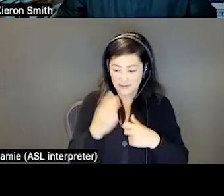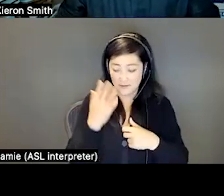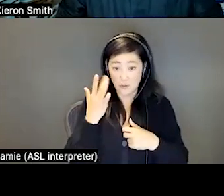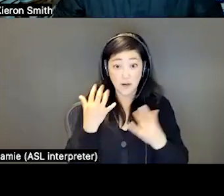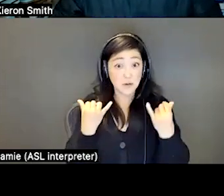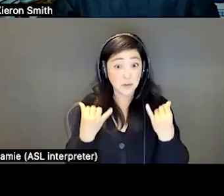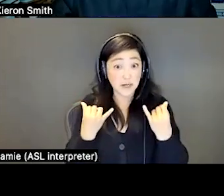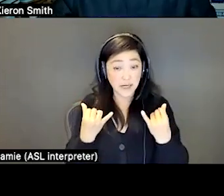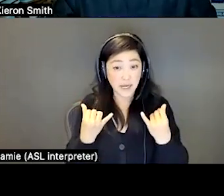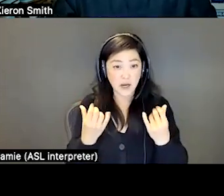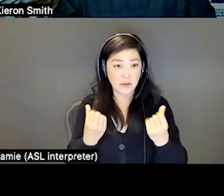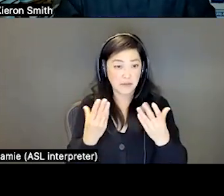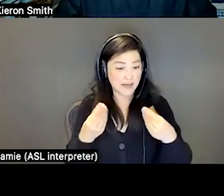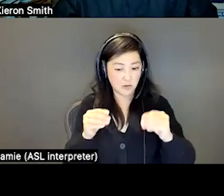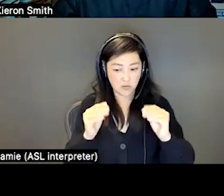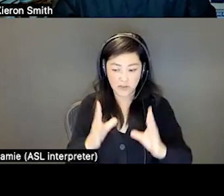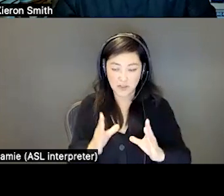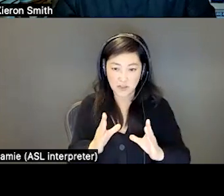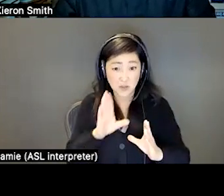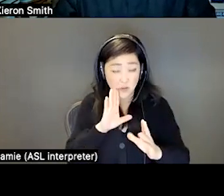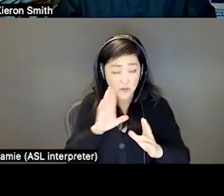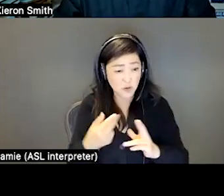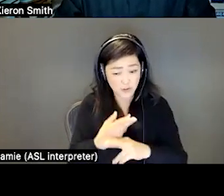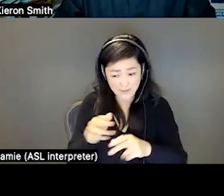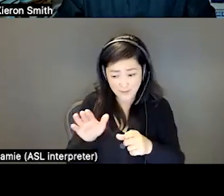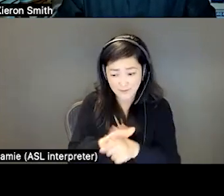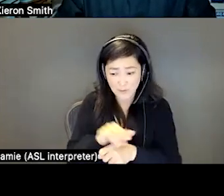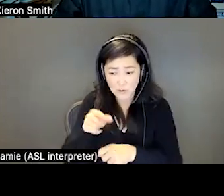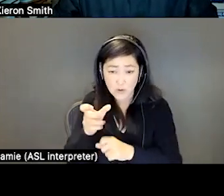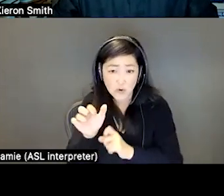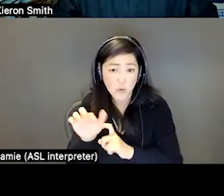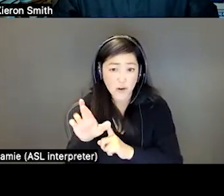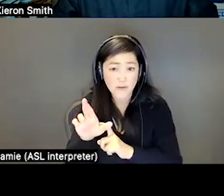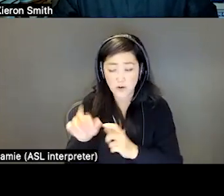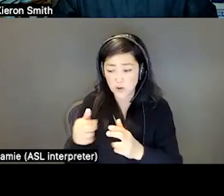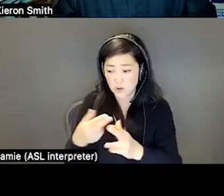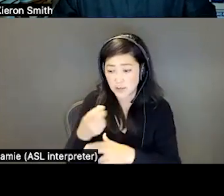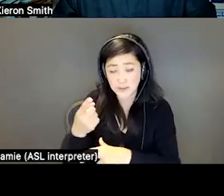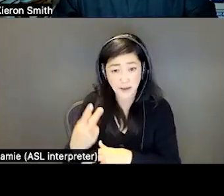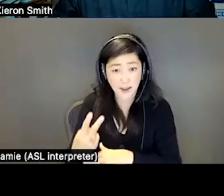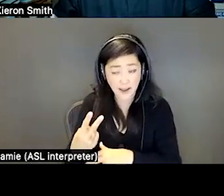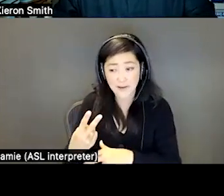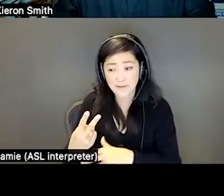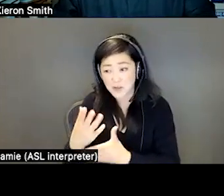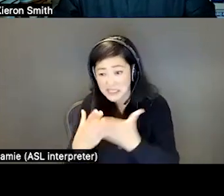are using the full qualifiers or even part of the qualifiers, but I think that's something that,